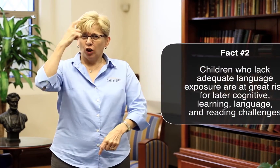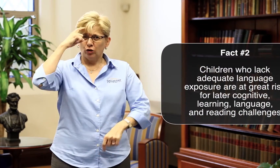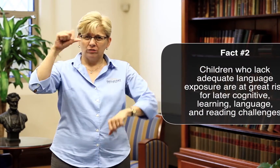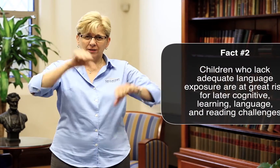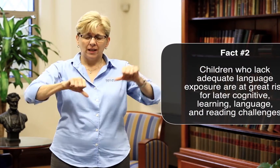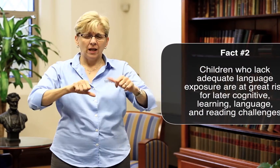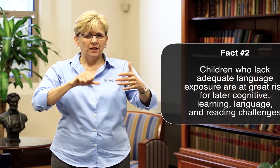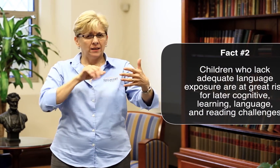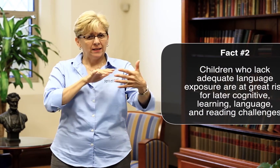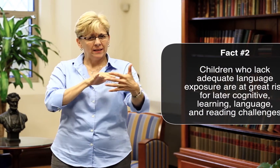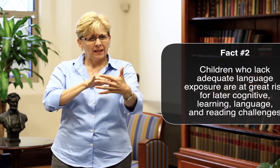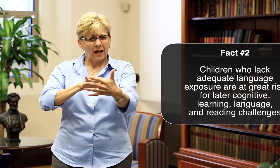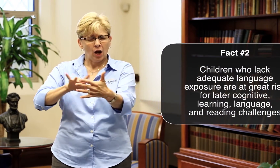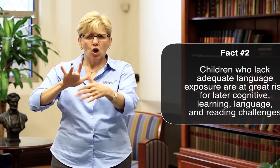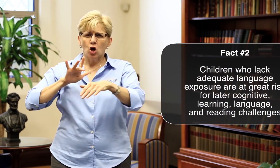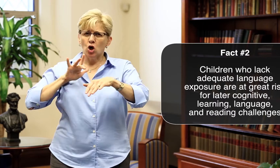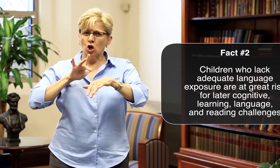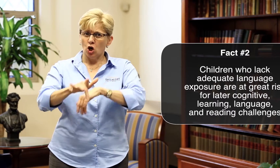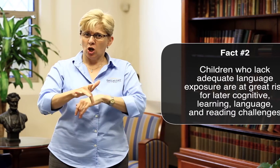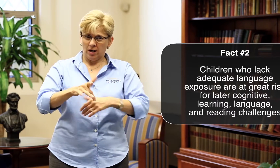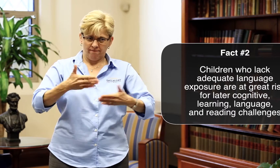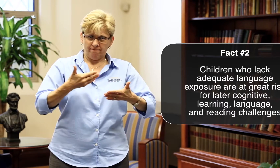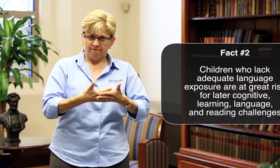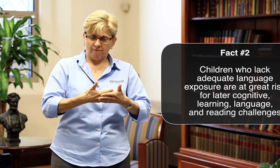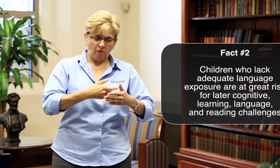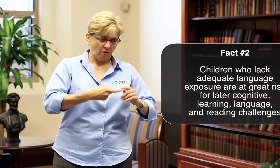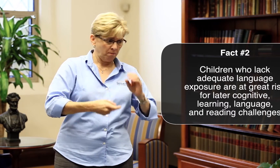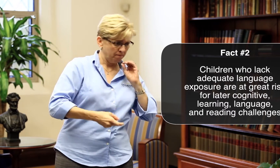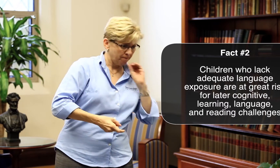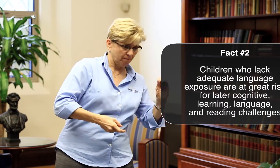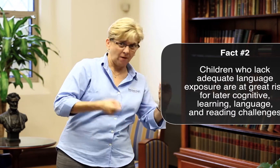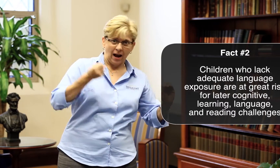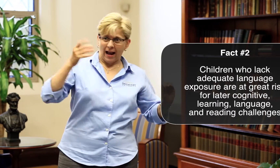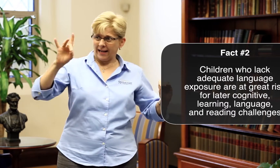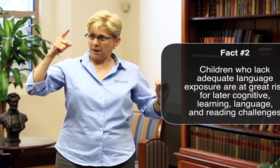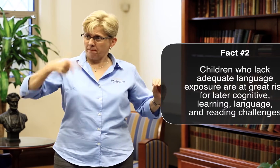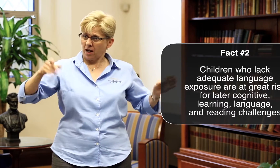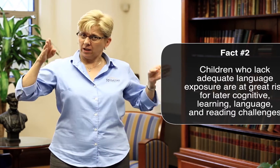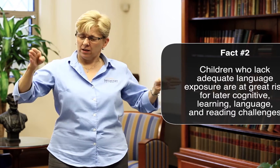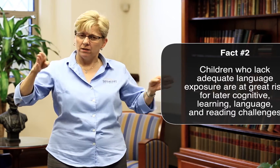Neuroscientists who study early infant brain development,